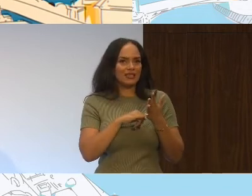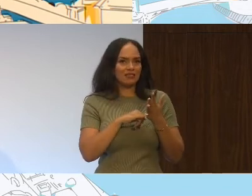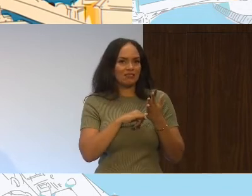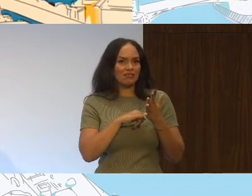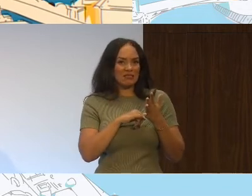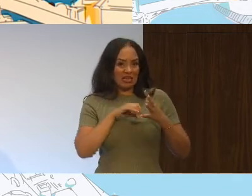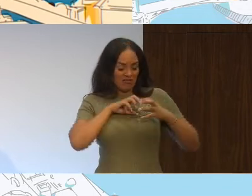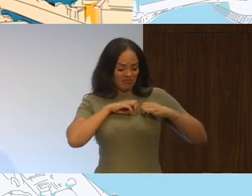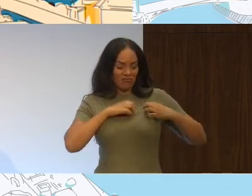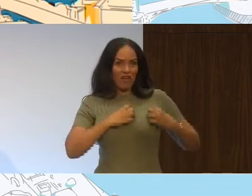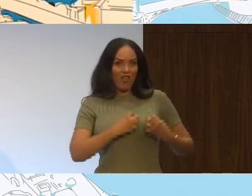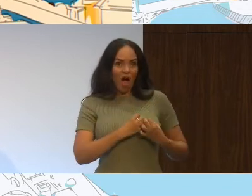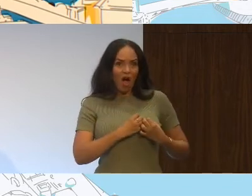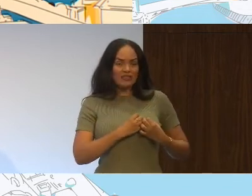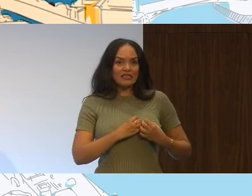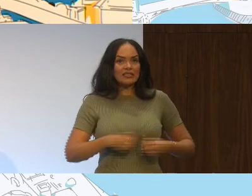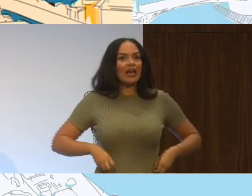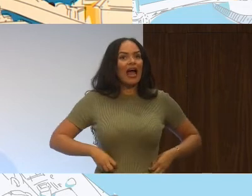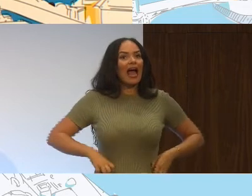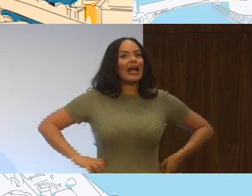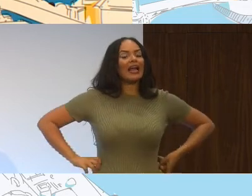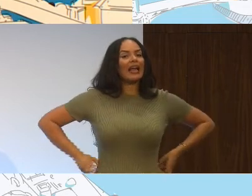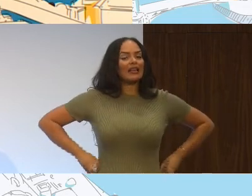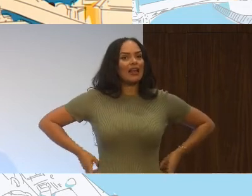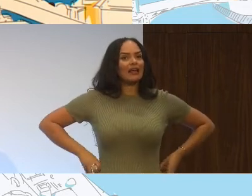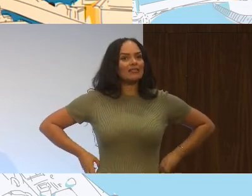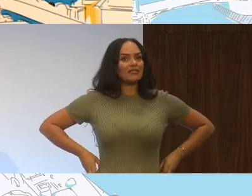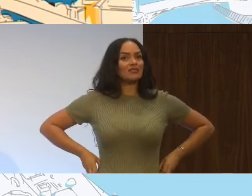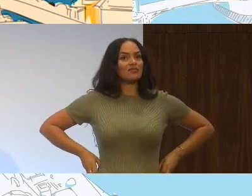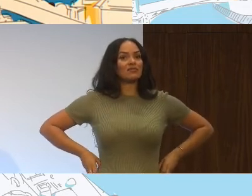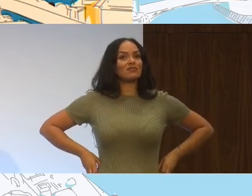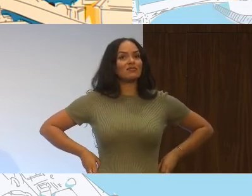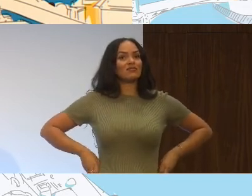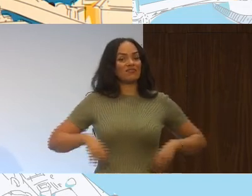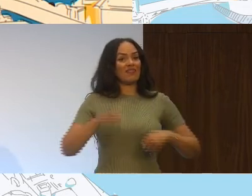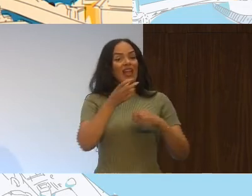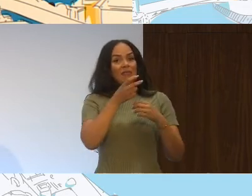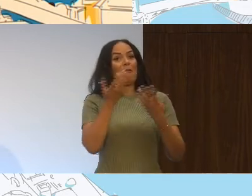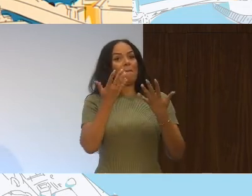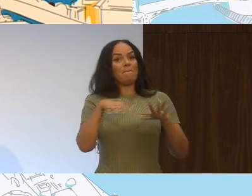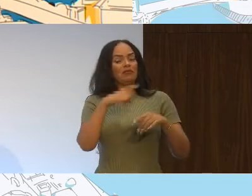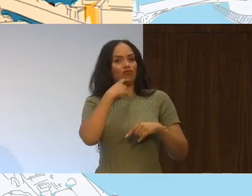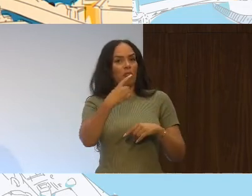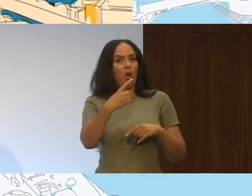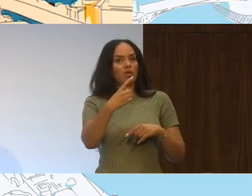And pretty much every year in the medicolegal journal, someone would be reported who lost their kidney because of methylserge.